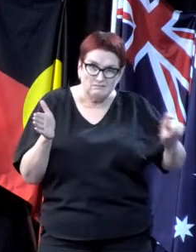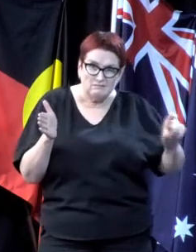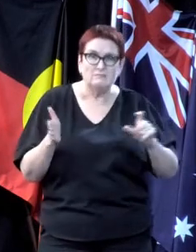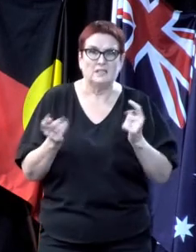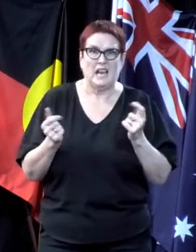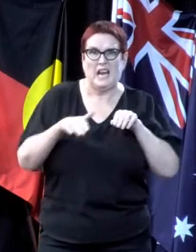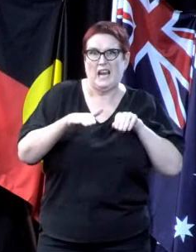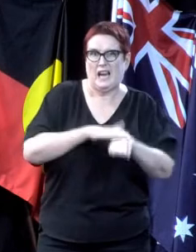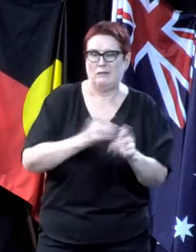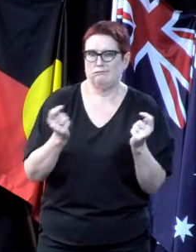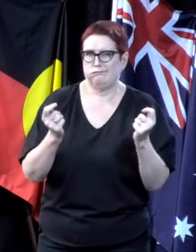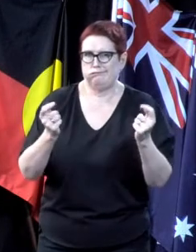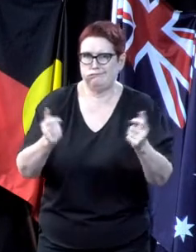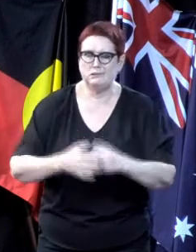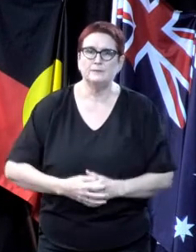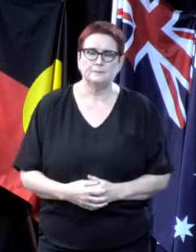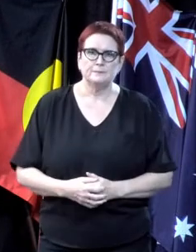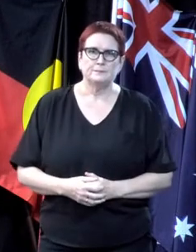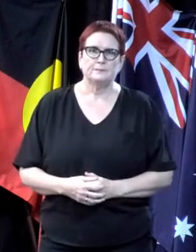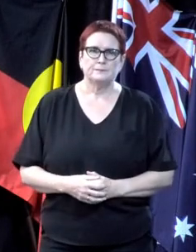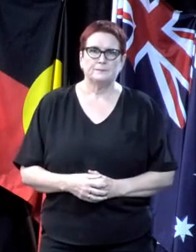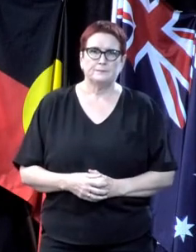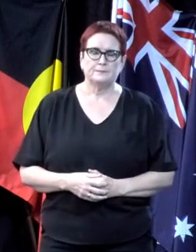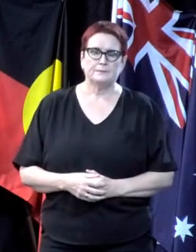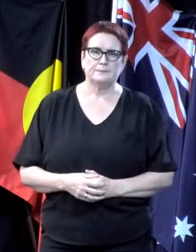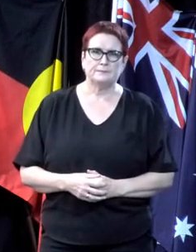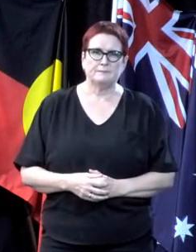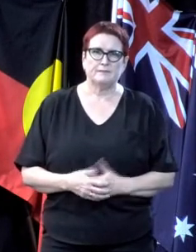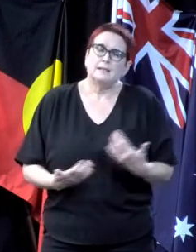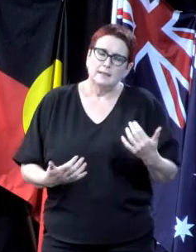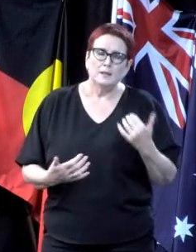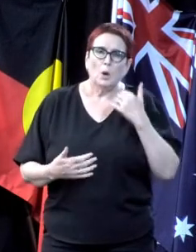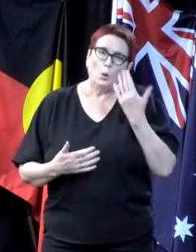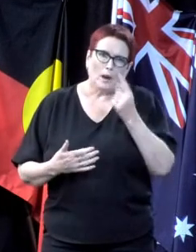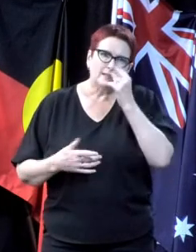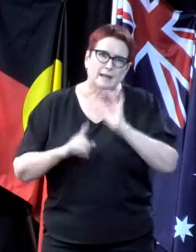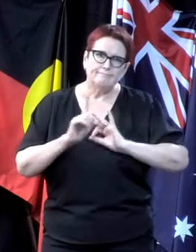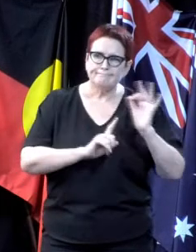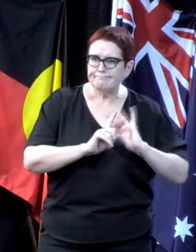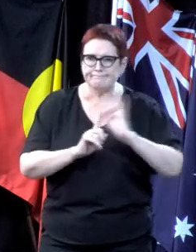In saying that, there’s always continual improvement happening with – with ramps